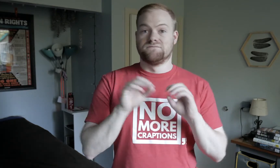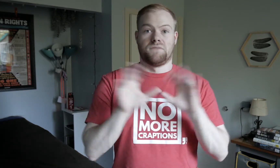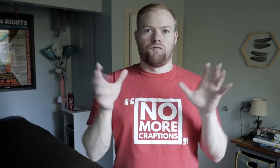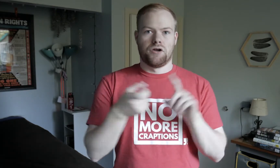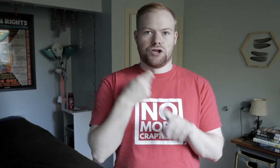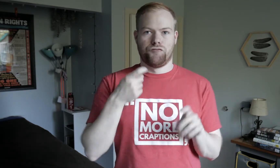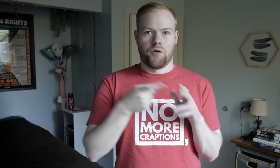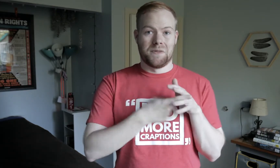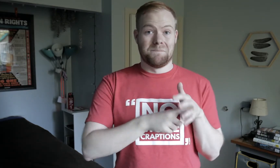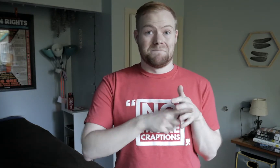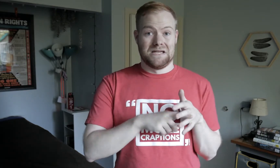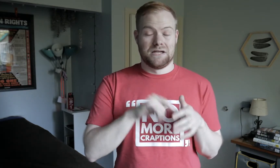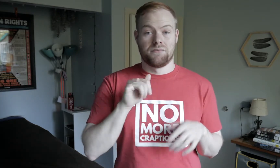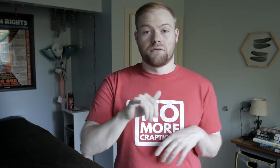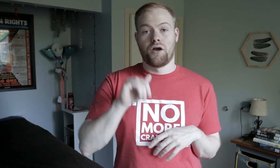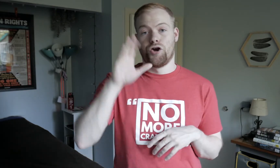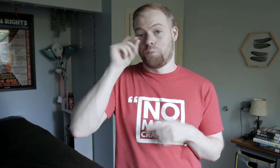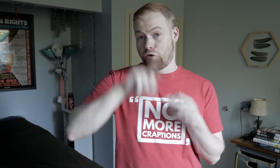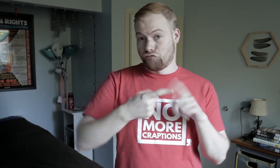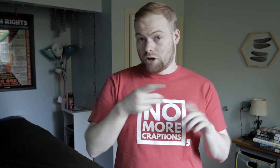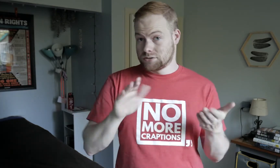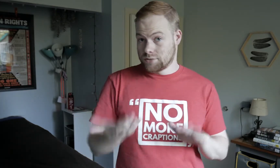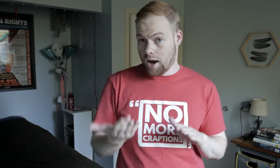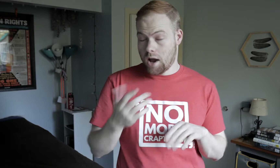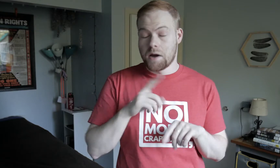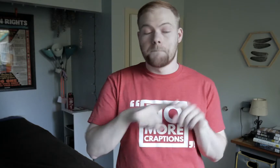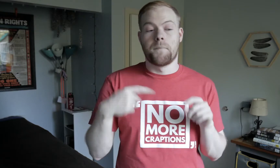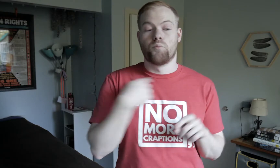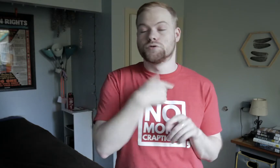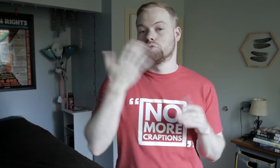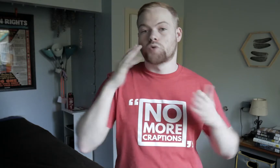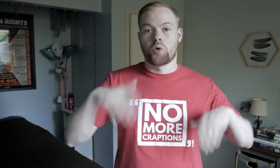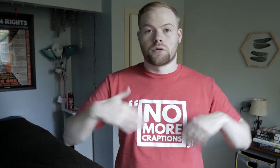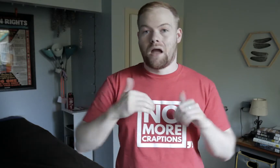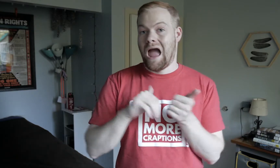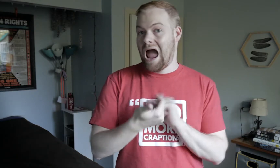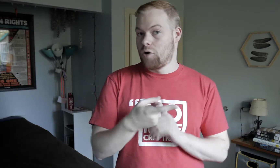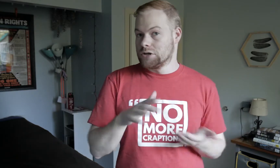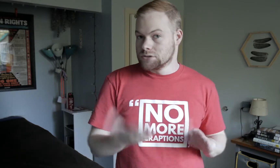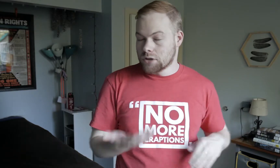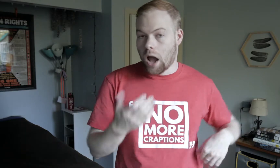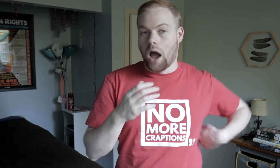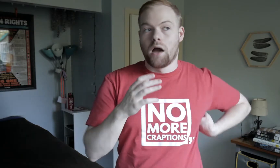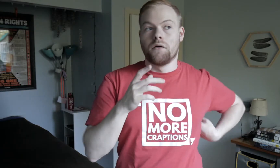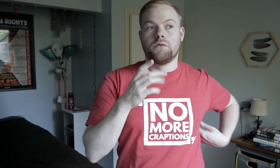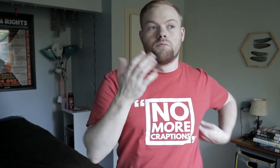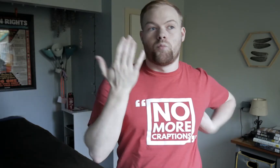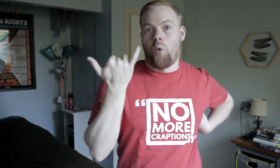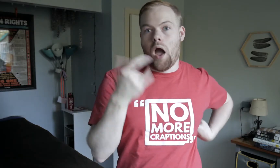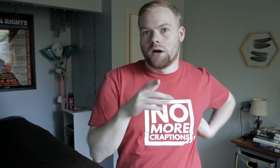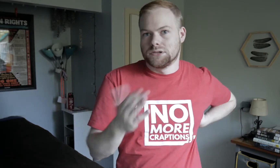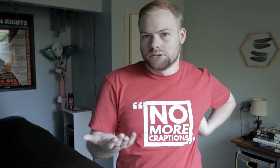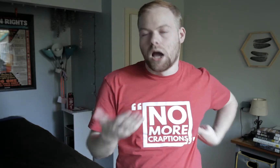It’s very clear from the beginning that her boyfriend died, but we don’t know yet how he died, why he died.